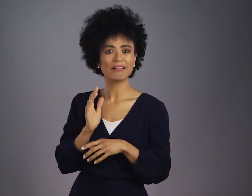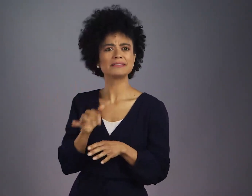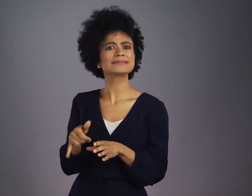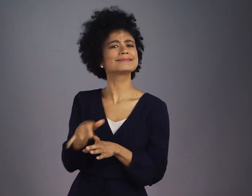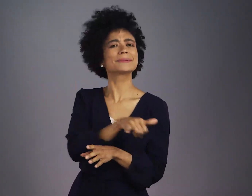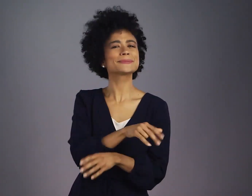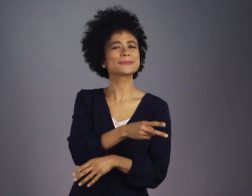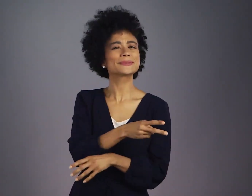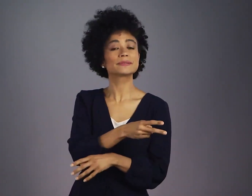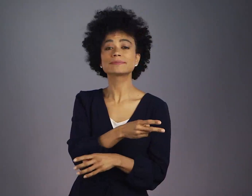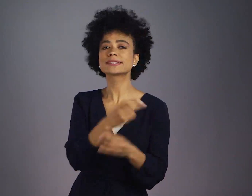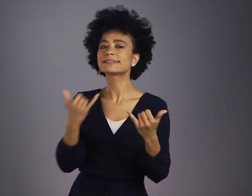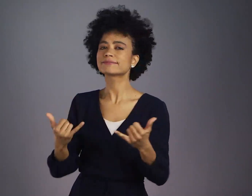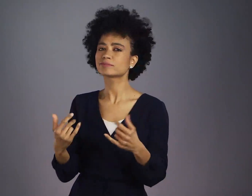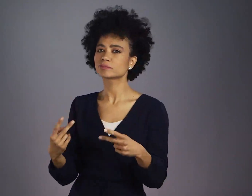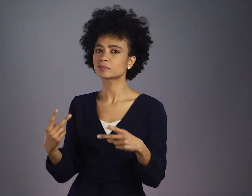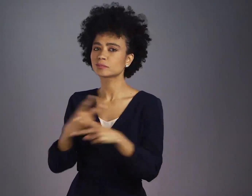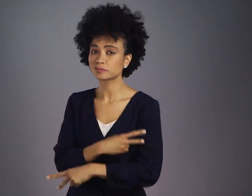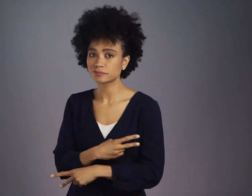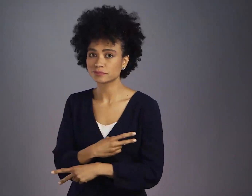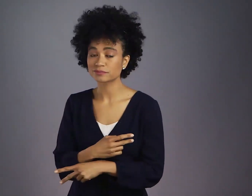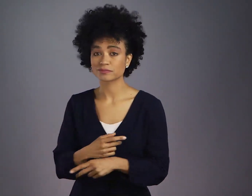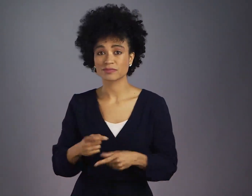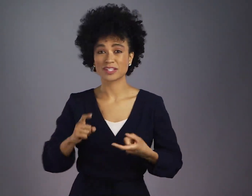Though once like number two he became worse.